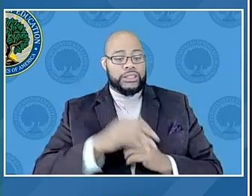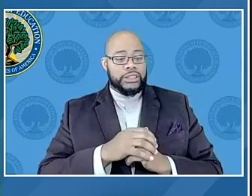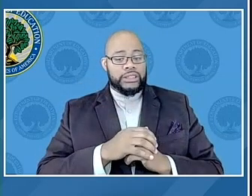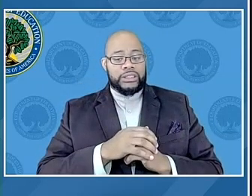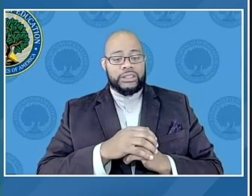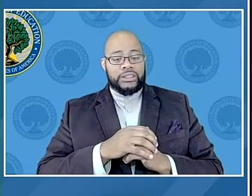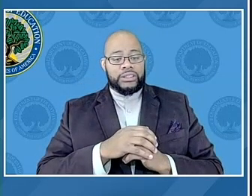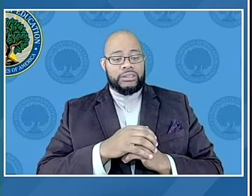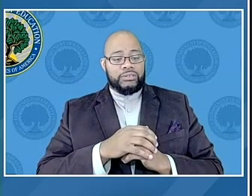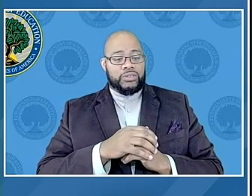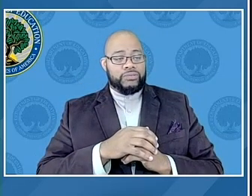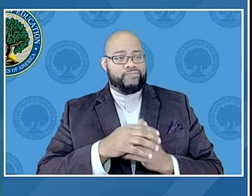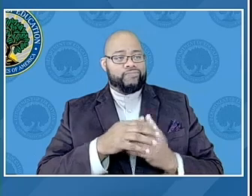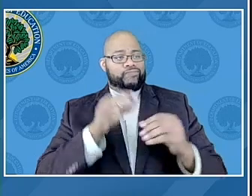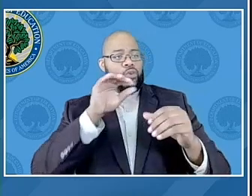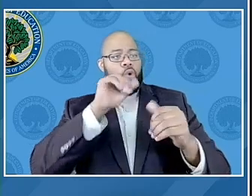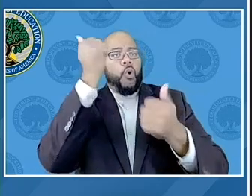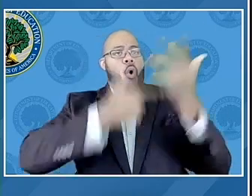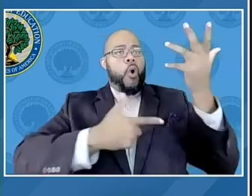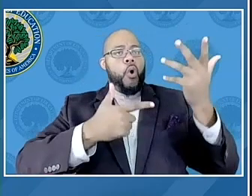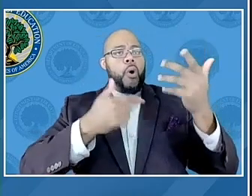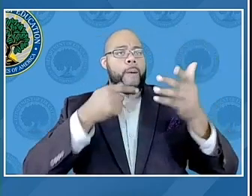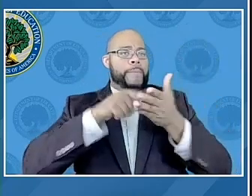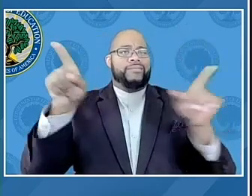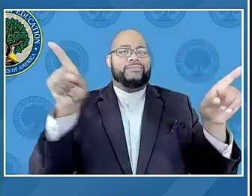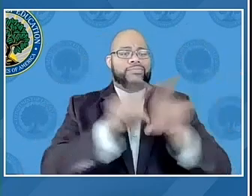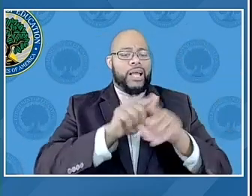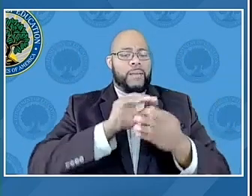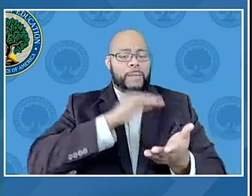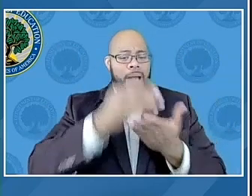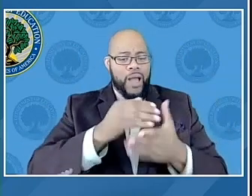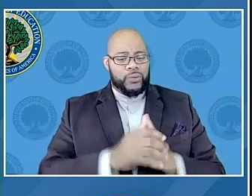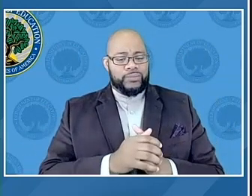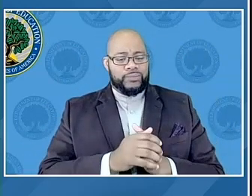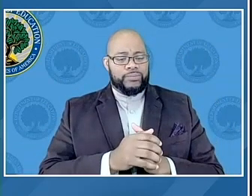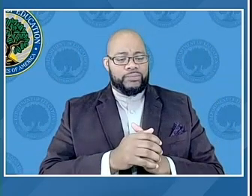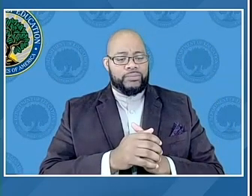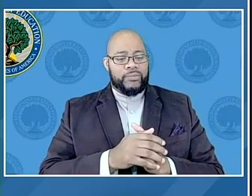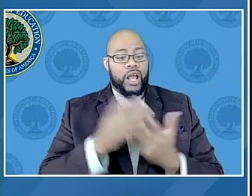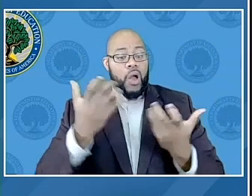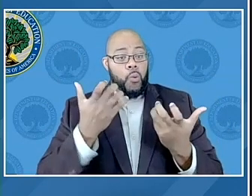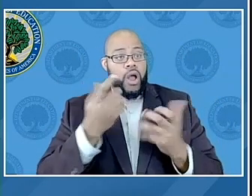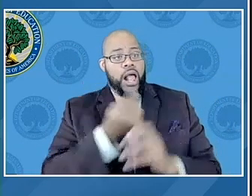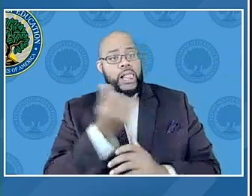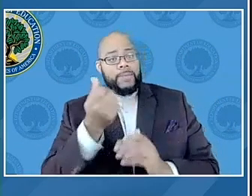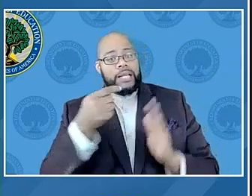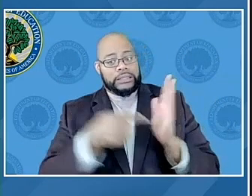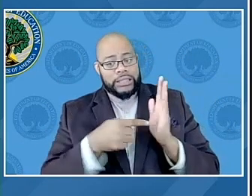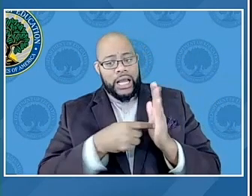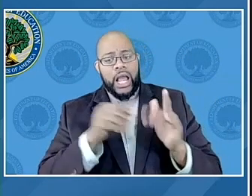And I only wonder for one, eliminating the debt. And also, while they're currently